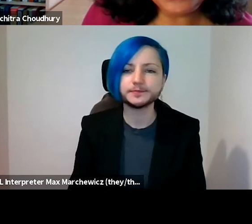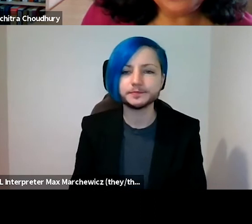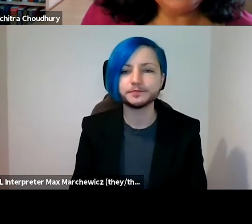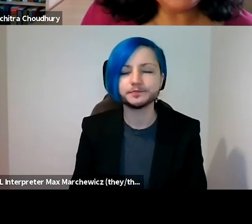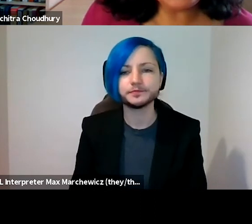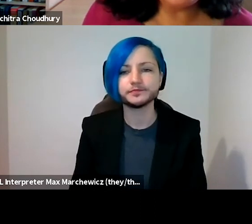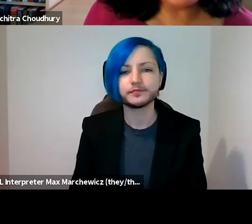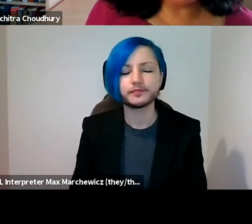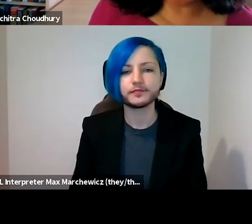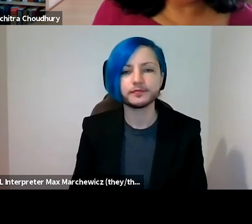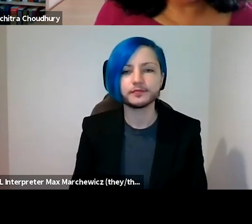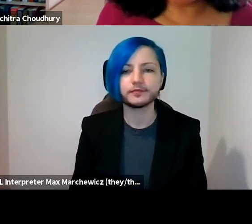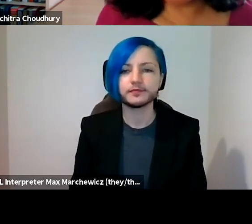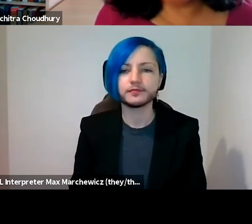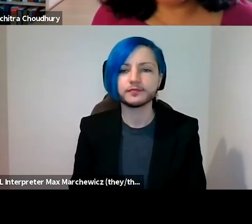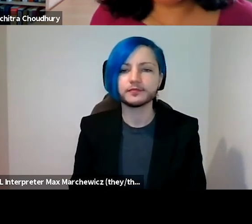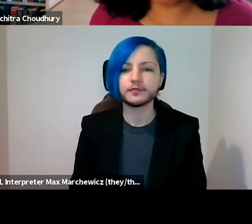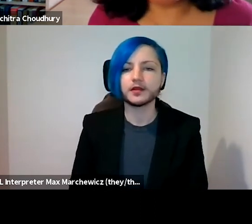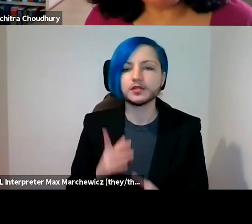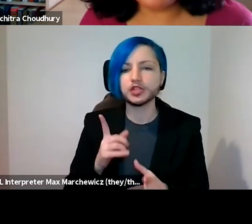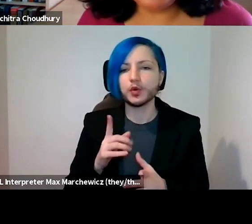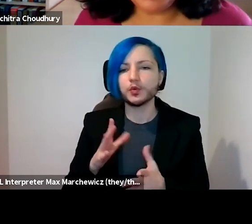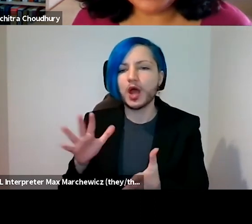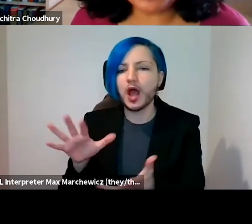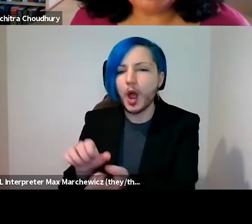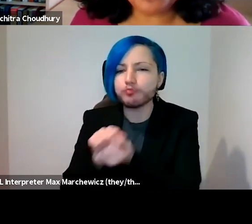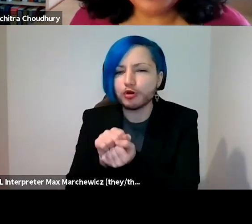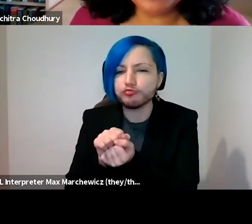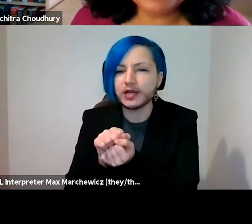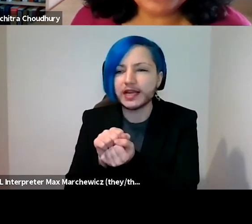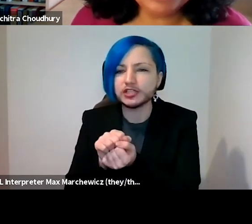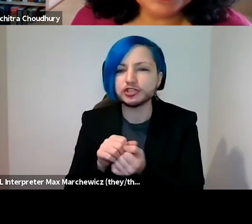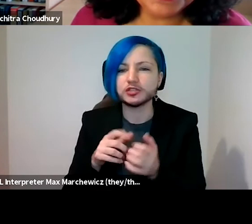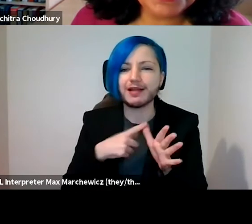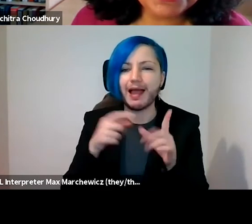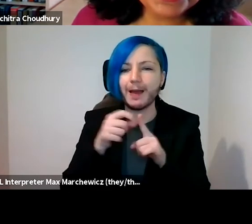So rather than the idea of appropriation, which so often marks our popular and scholarly discourse,